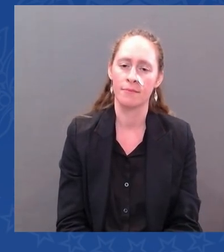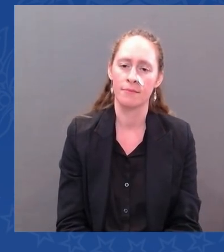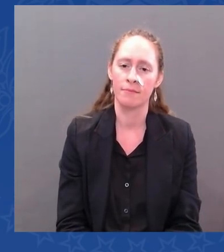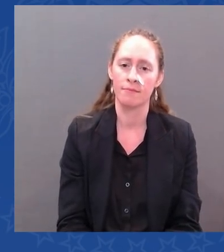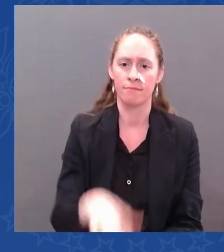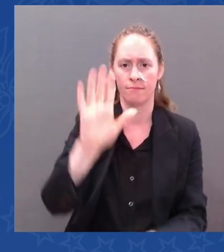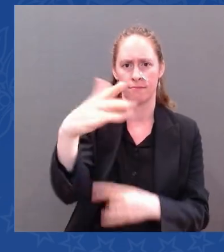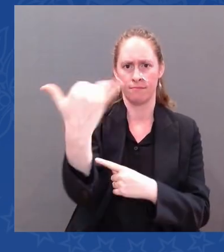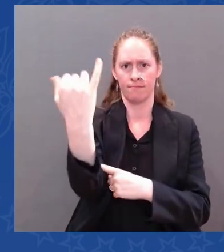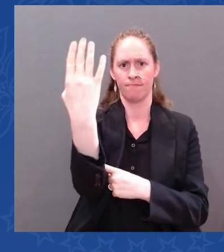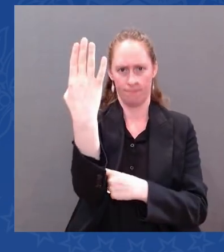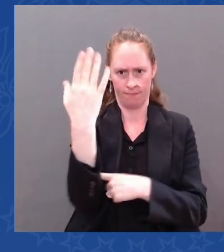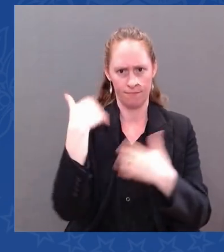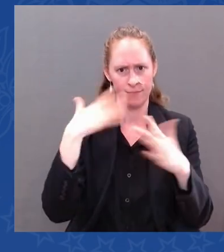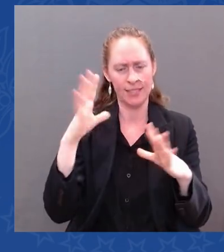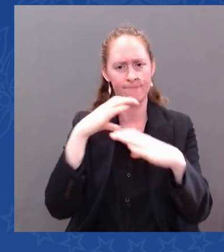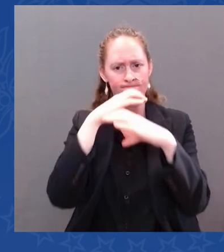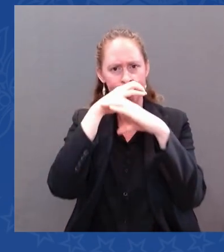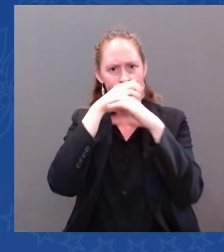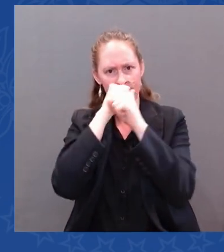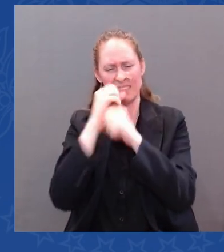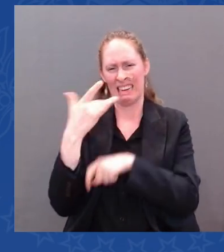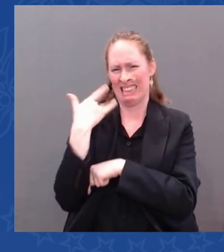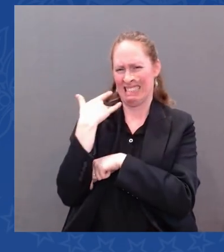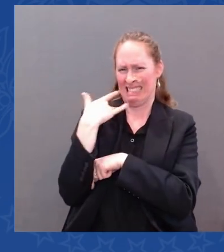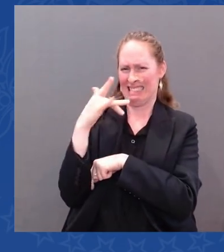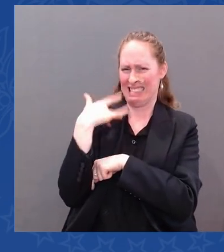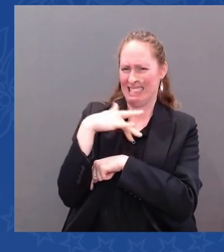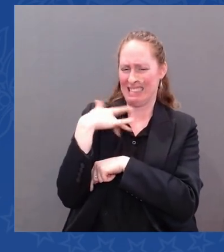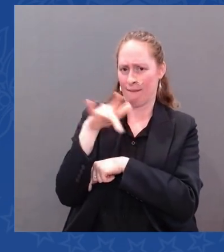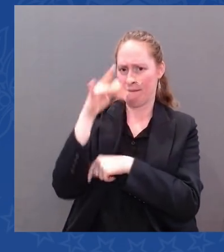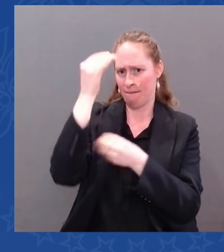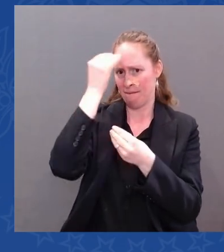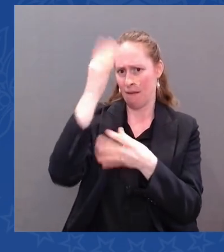without sacrificing sources and methods.